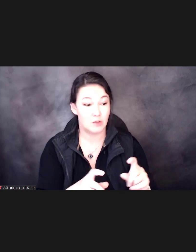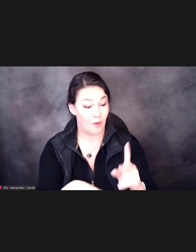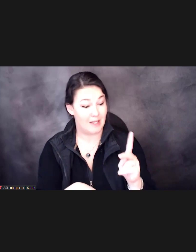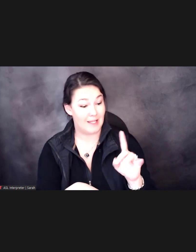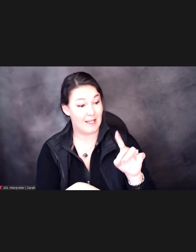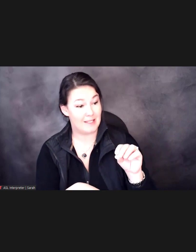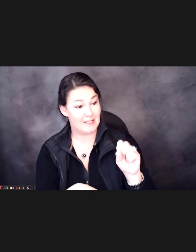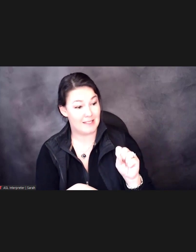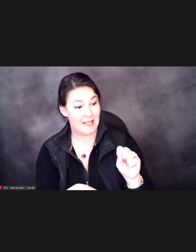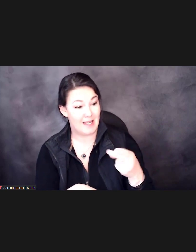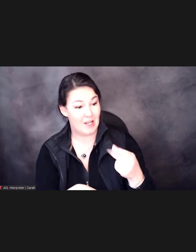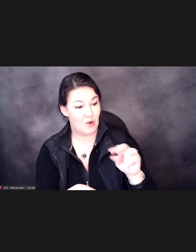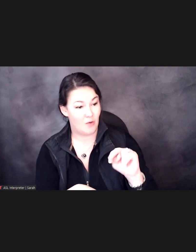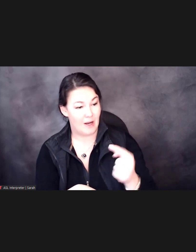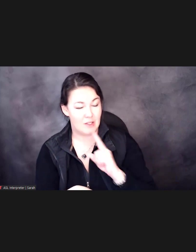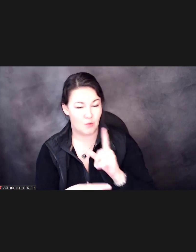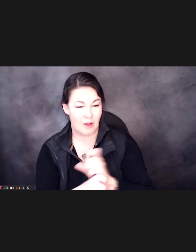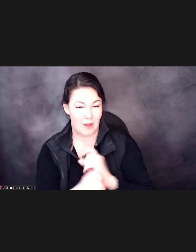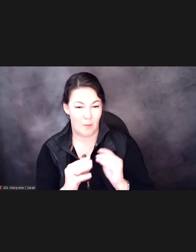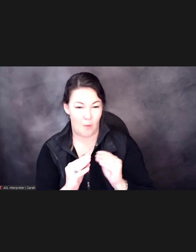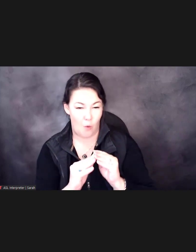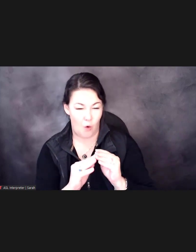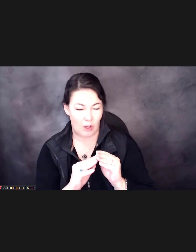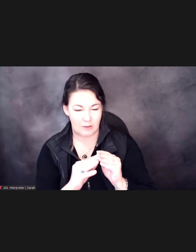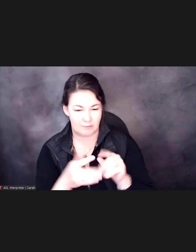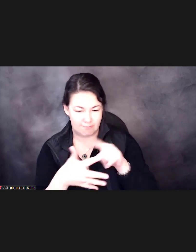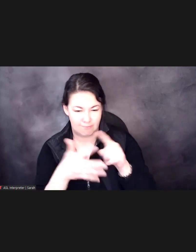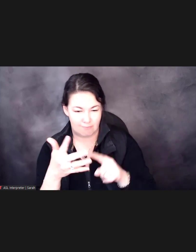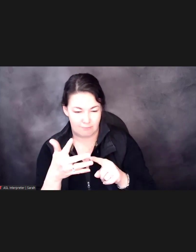kidshearing.org, you just get right to where you want to be for